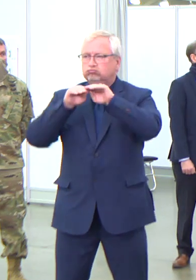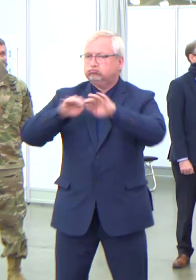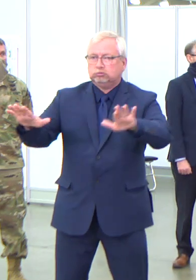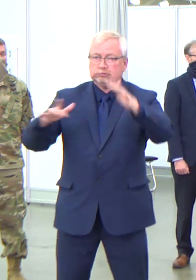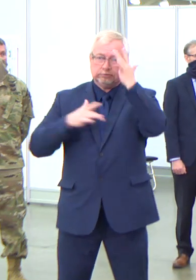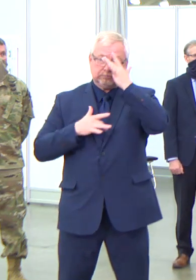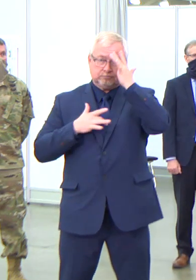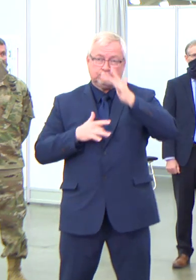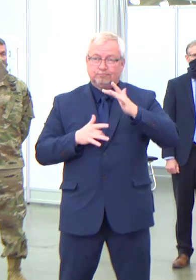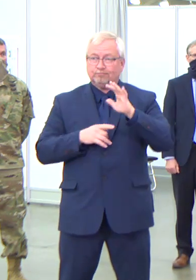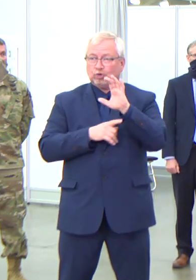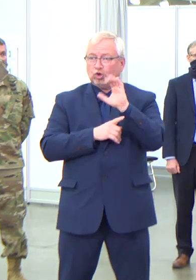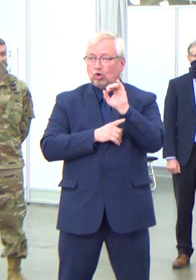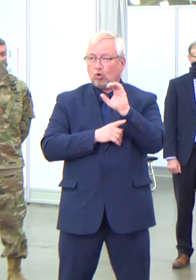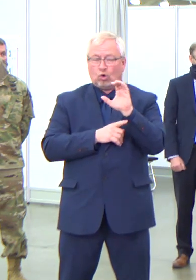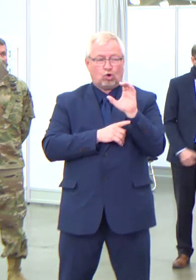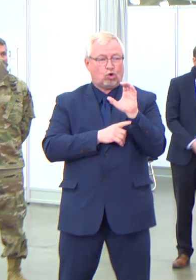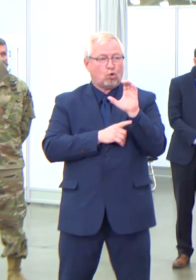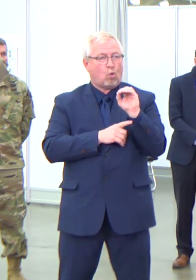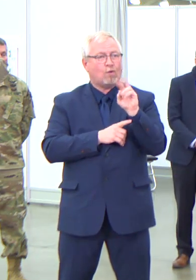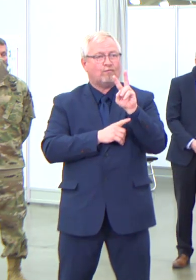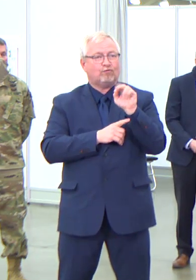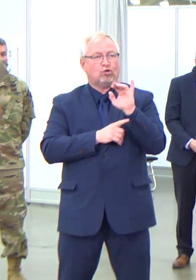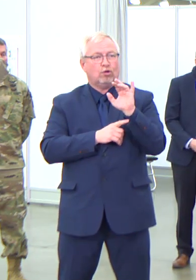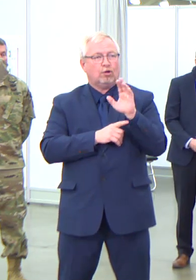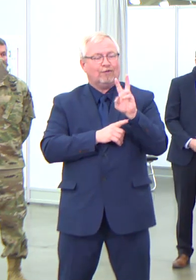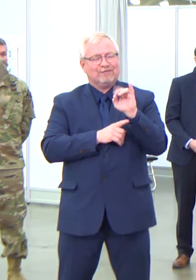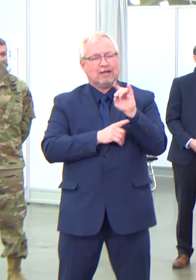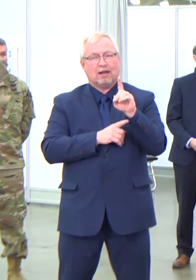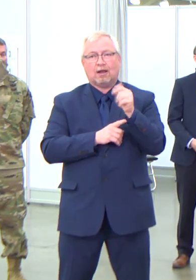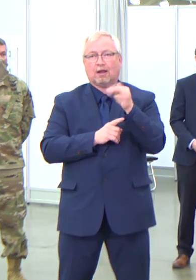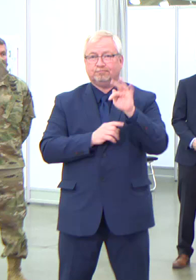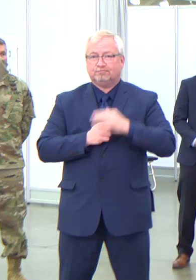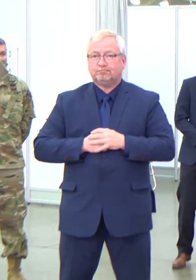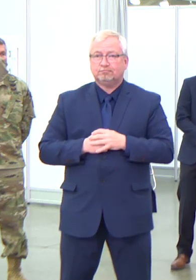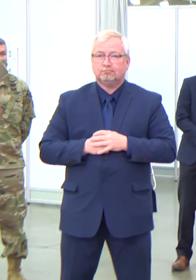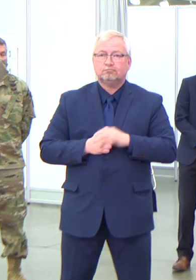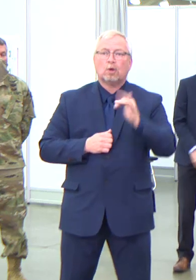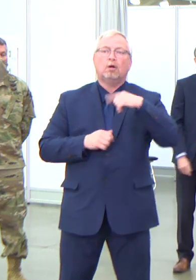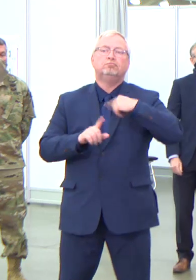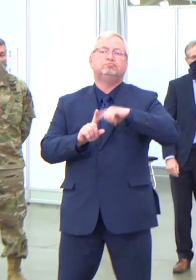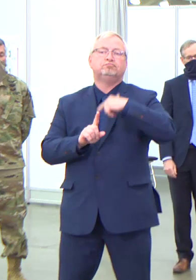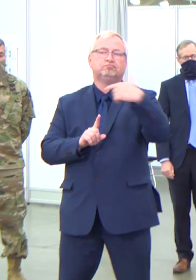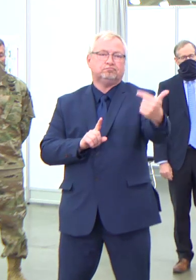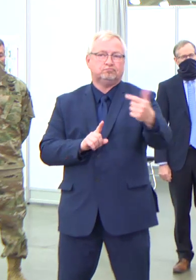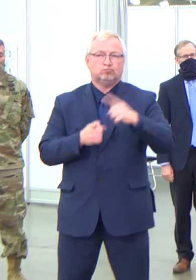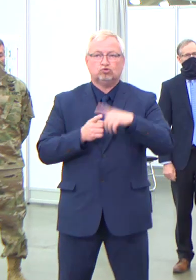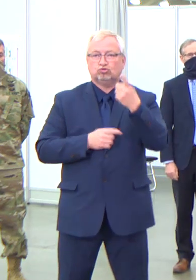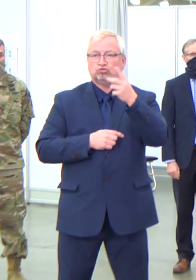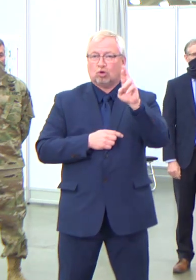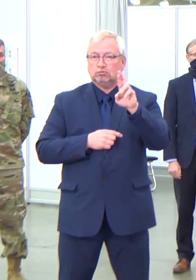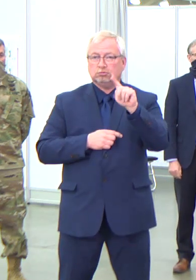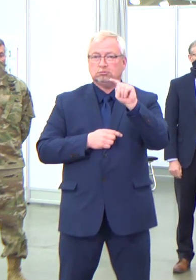to stop the spread of this deadly virus. So I'm going to start by turning it over to Dr. Tom Iglesby, the director of the